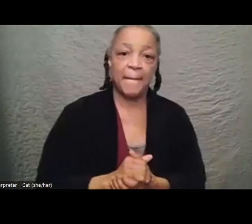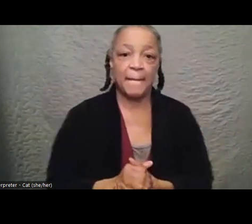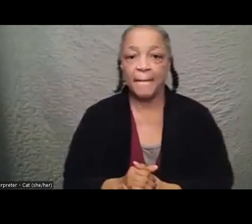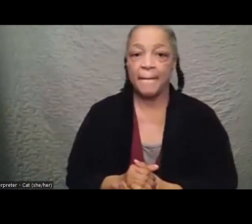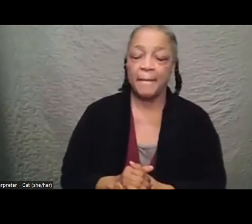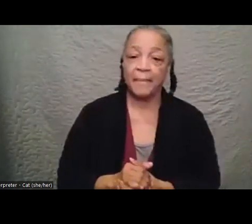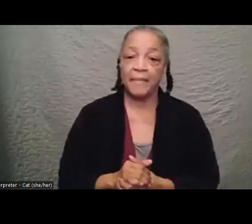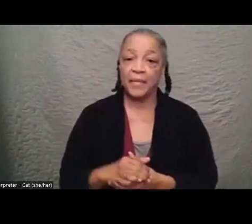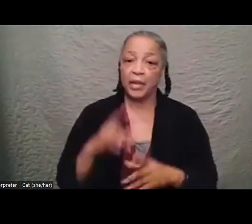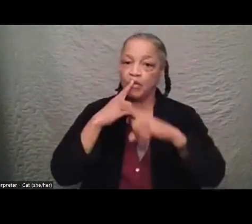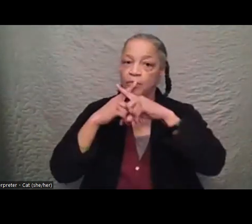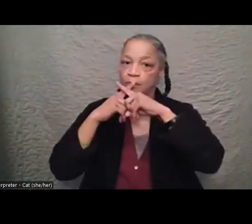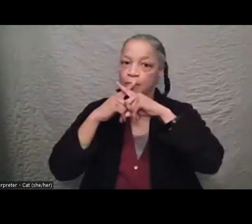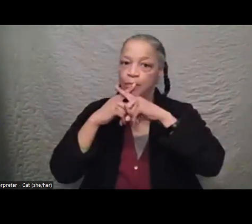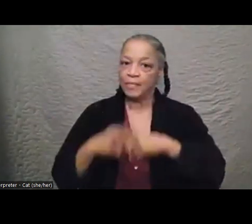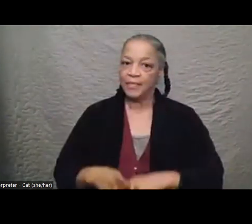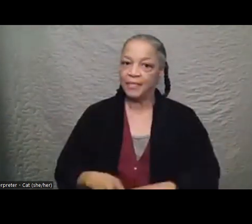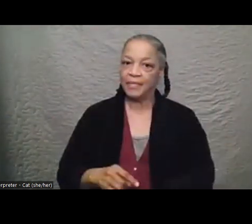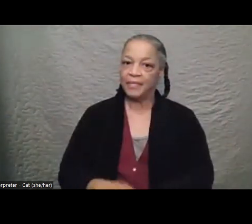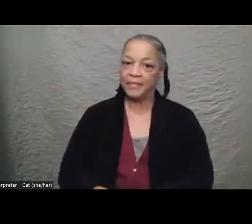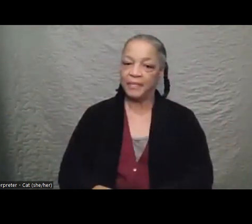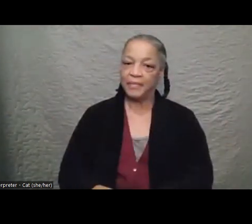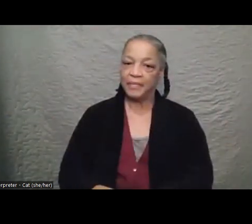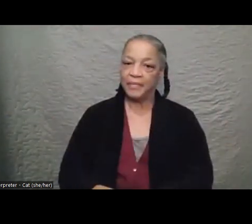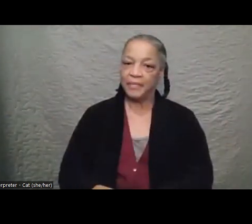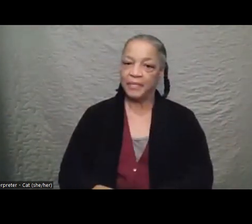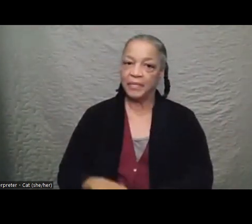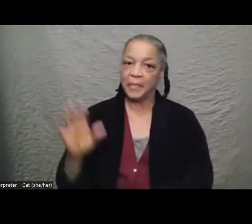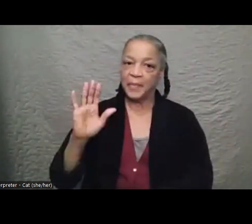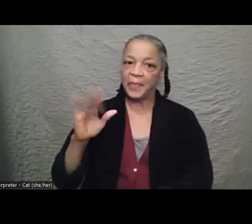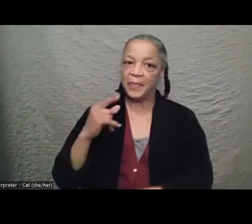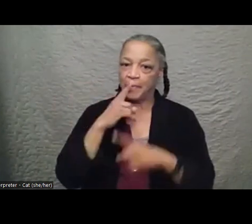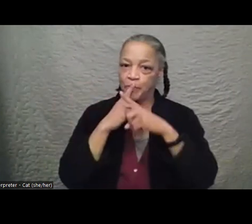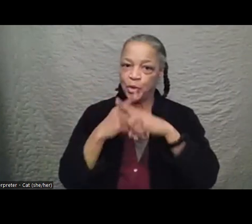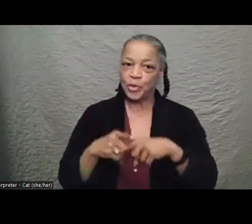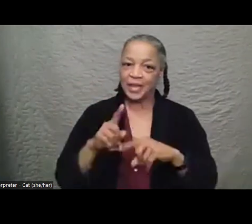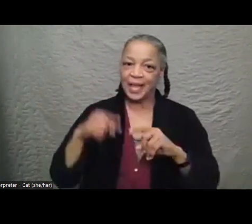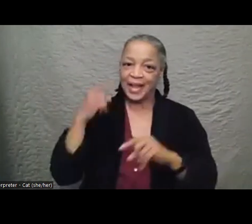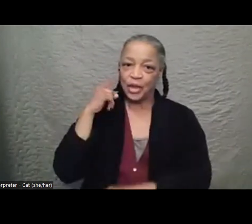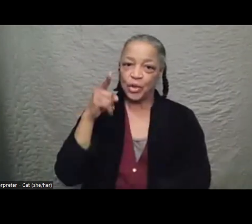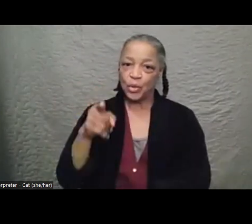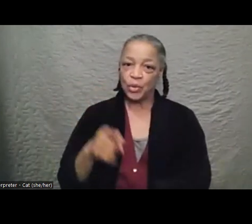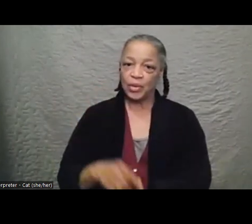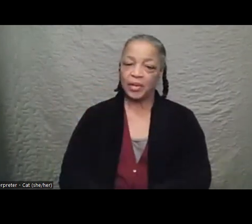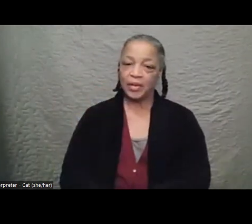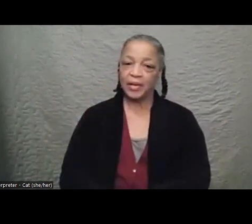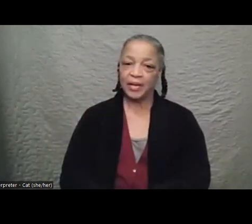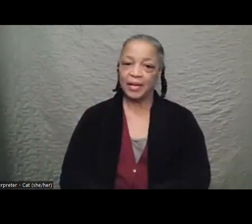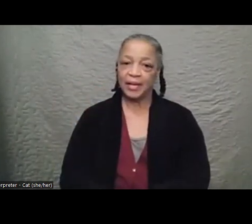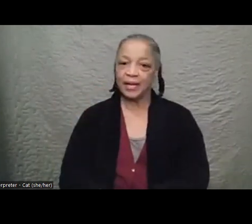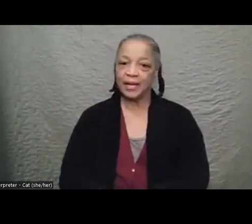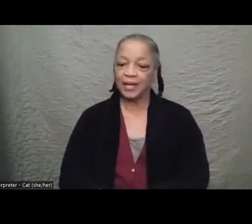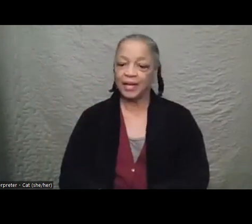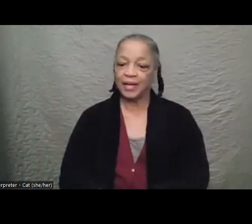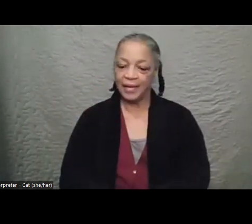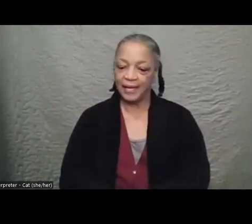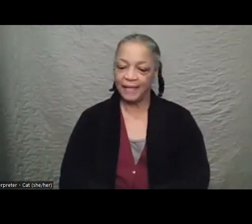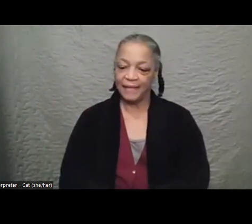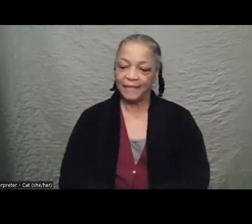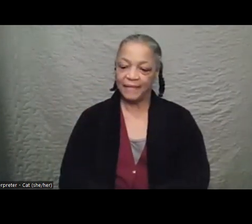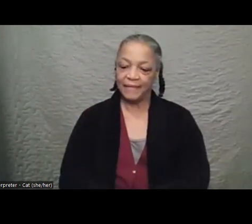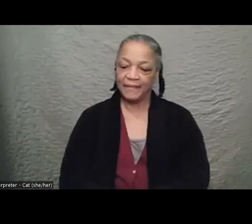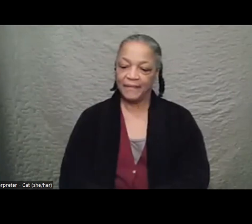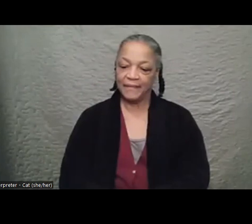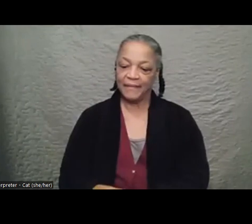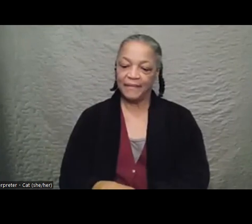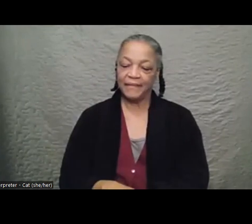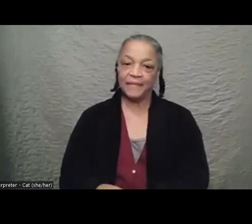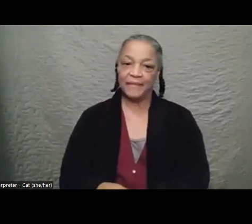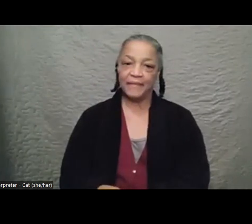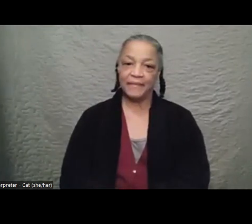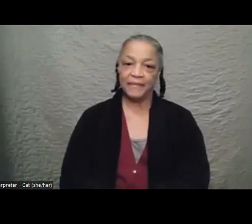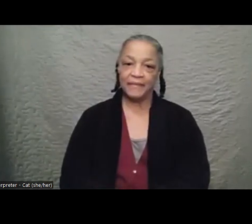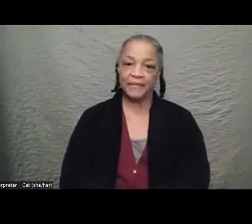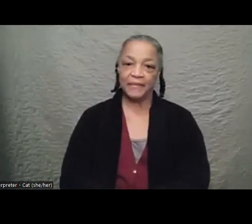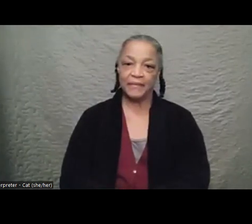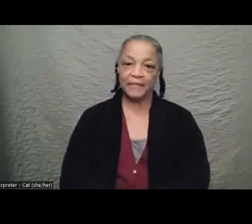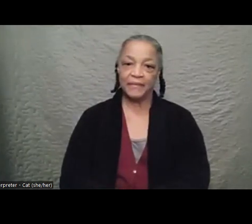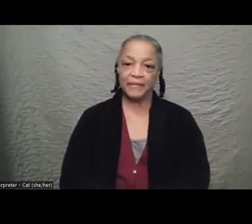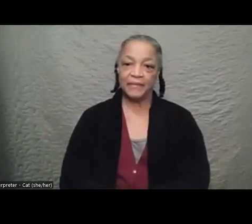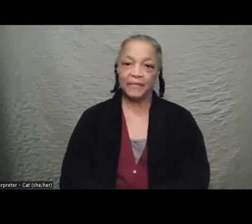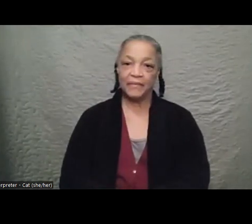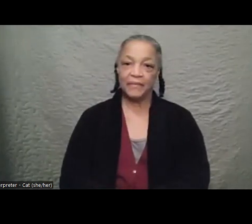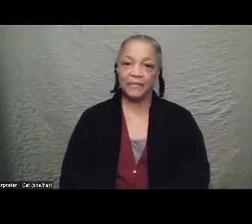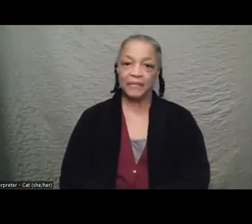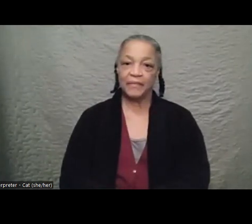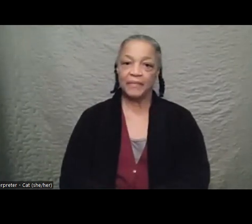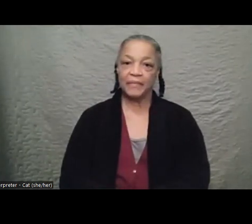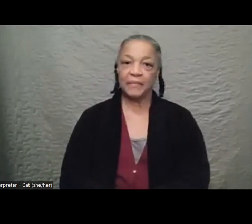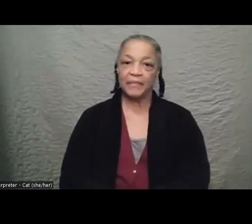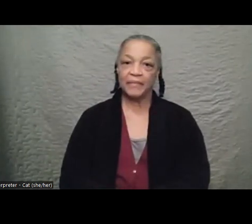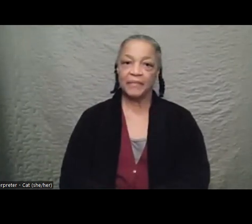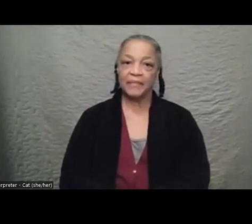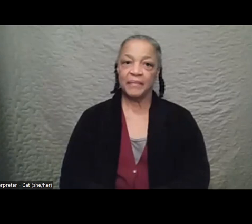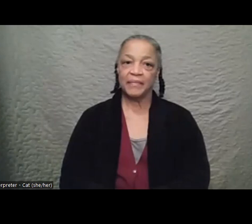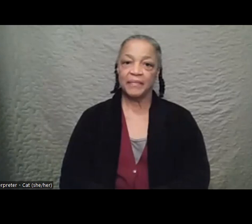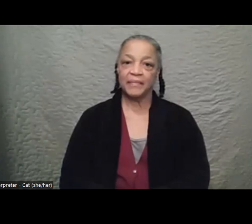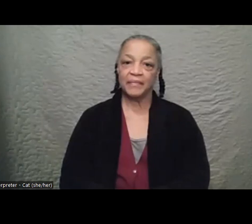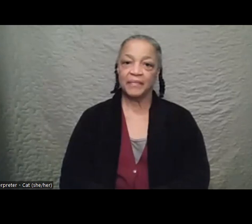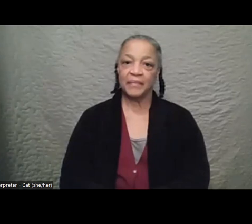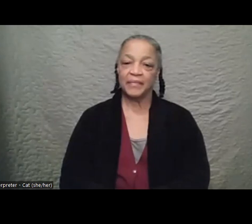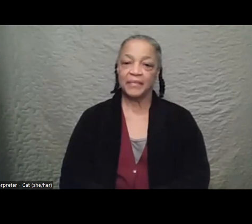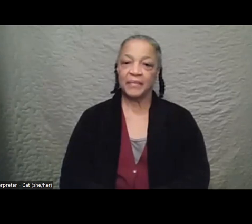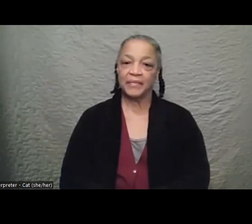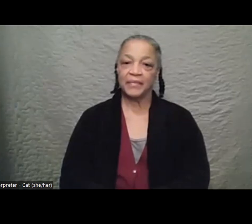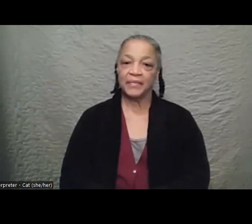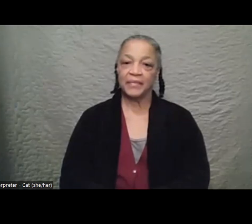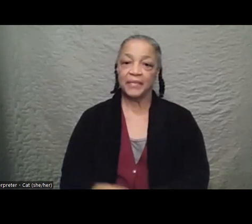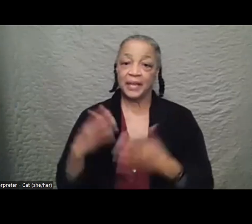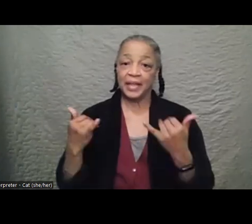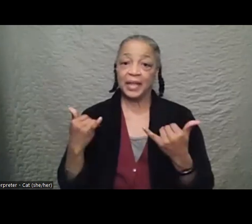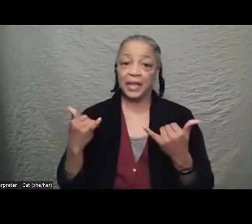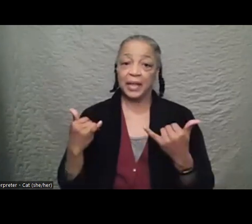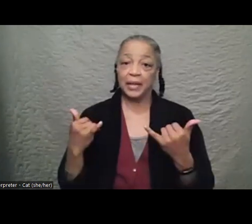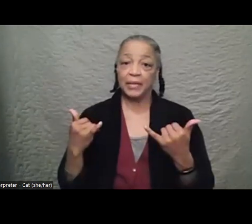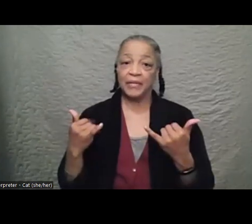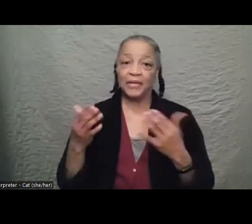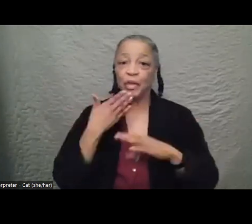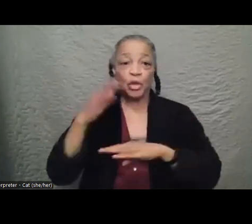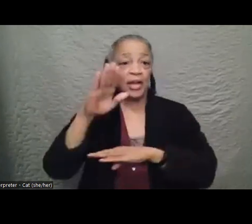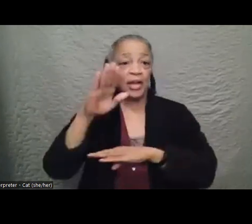You are on mute . >> BERTA UGARTE: Good afternoon, my name is